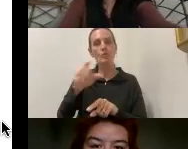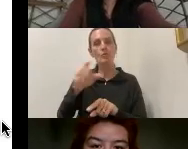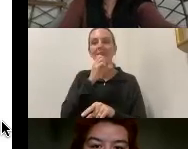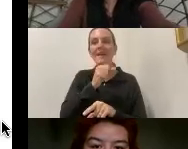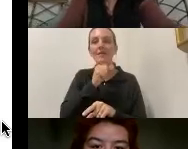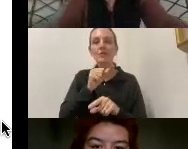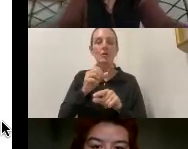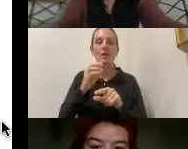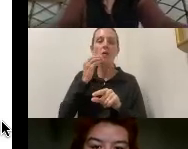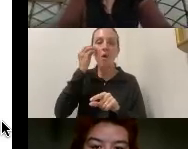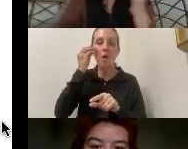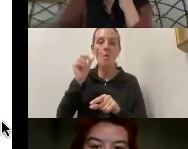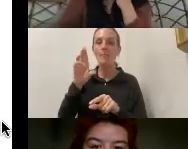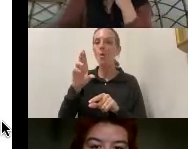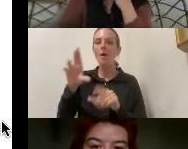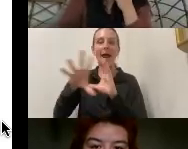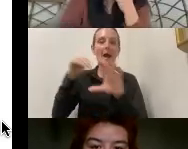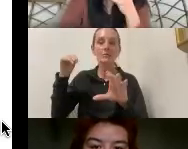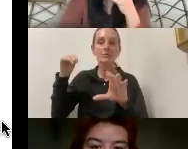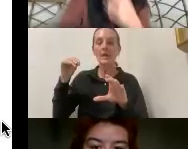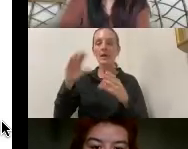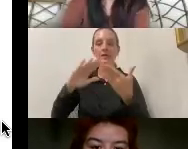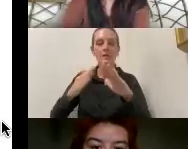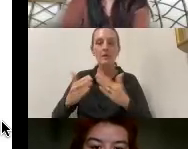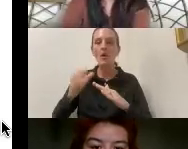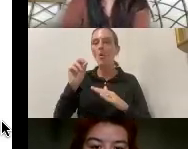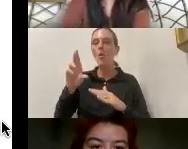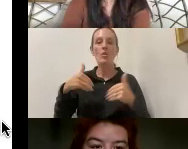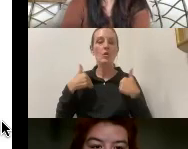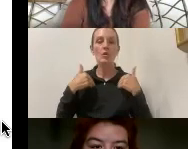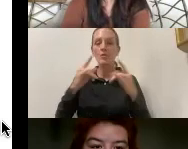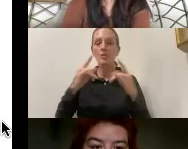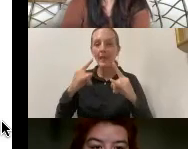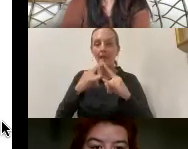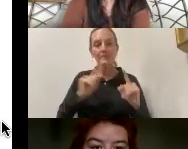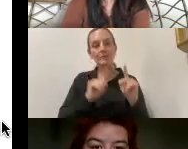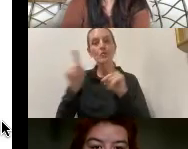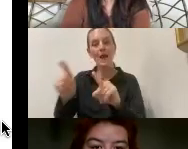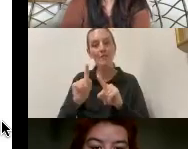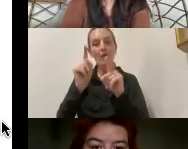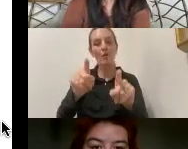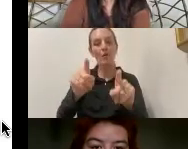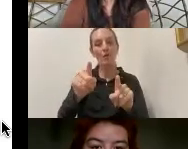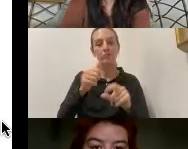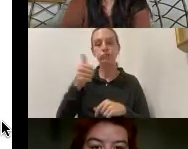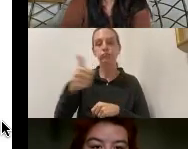or go to even the youth camps that happen, and travel there and have different resources for people.